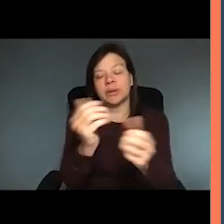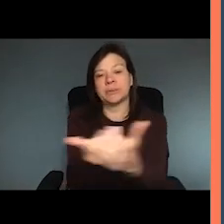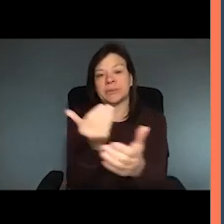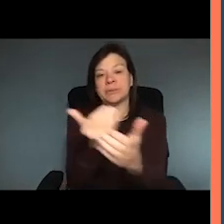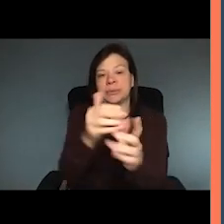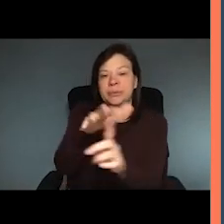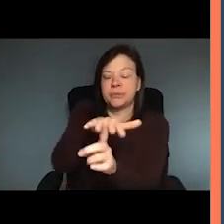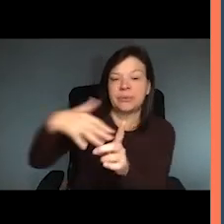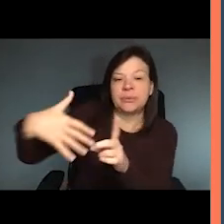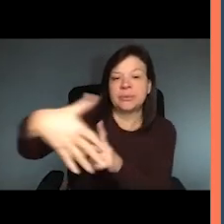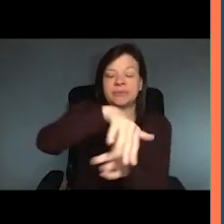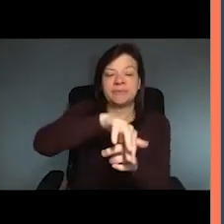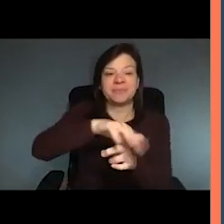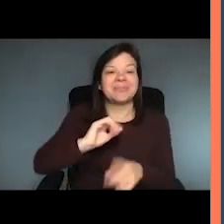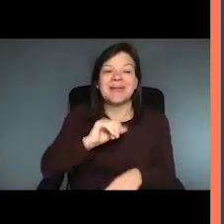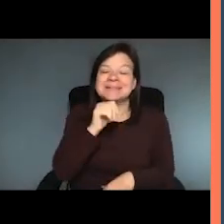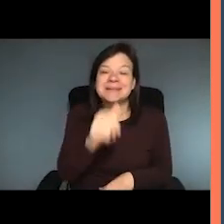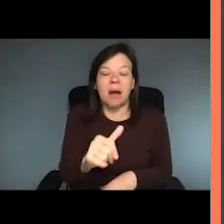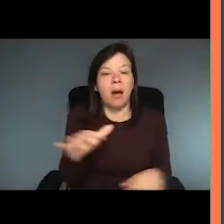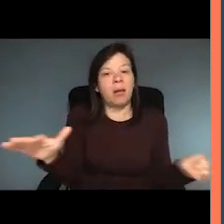THAT MIGHT NOT BE ENTIRELY SUPPORTED BY THAT PLUG-IN.